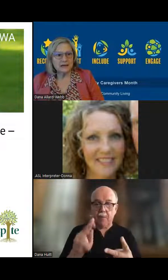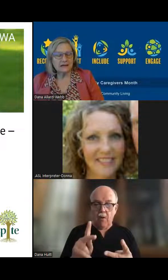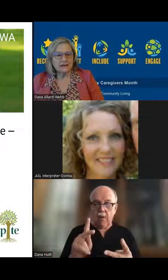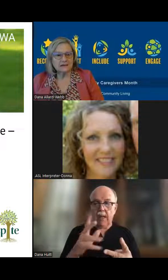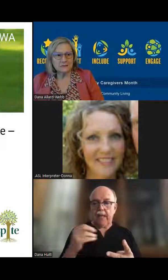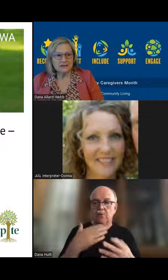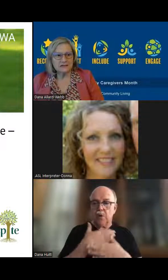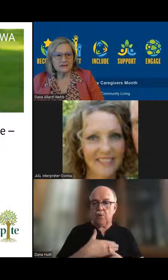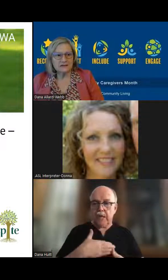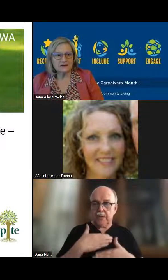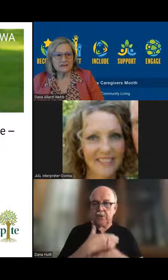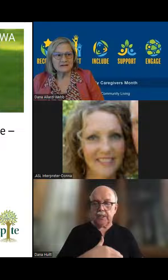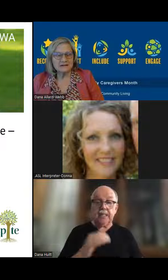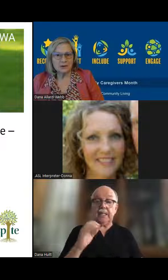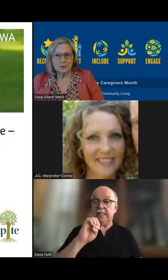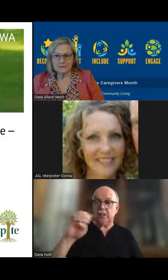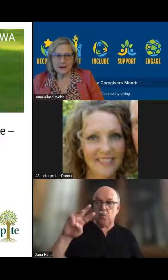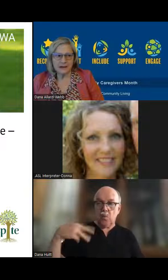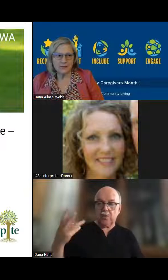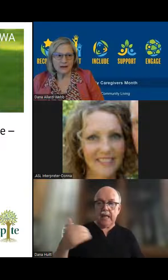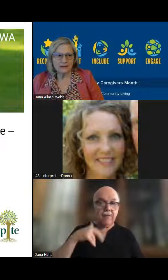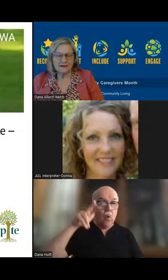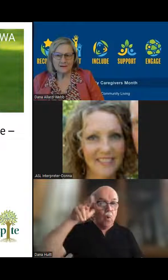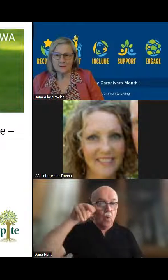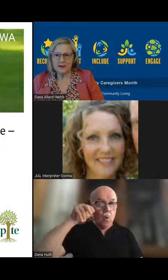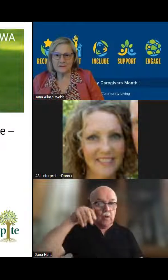We've got our second video that's almost complete now,